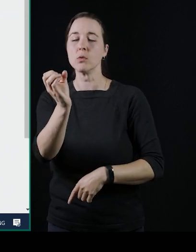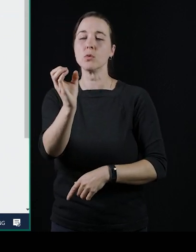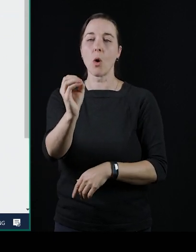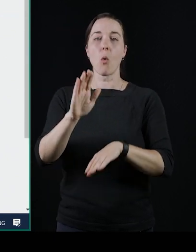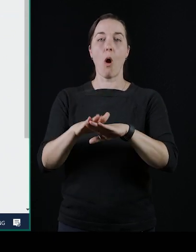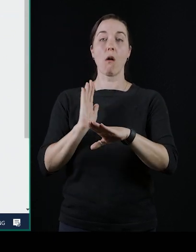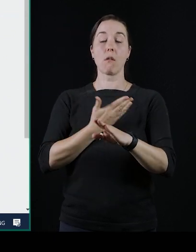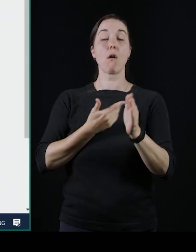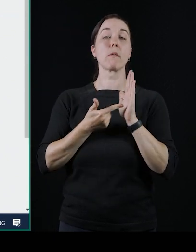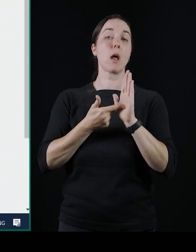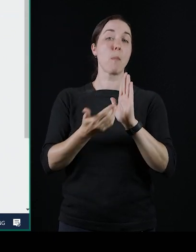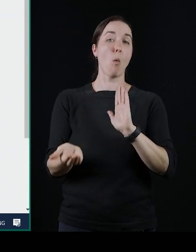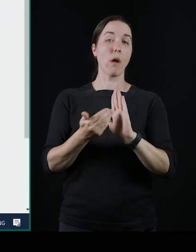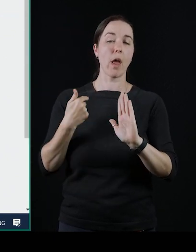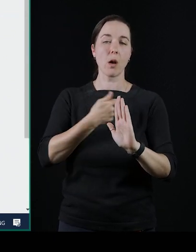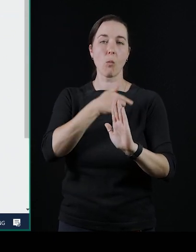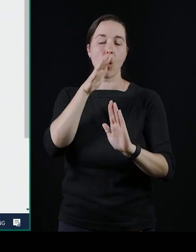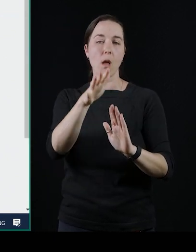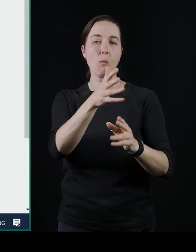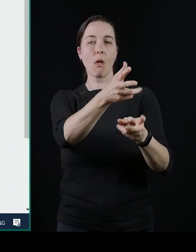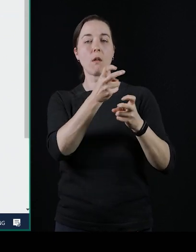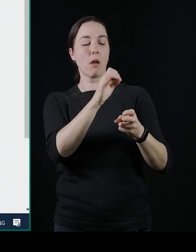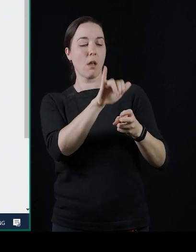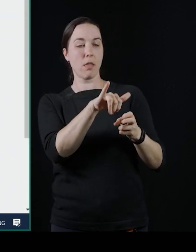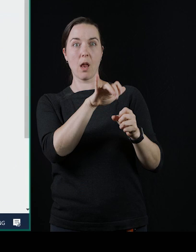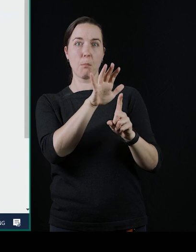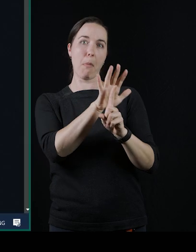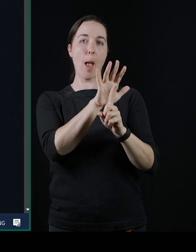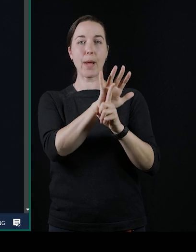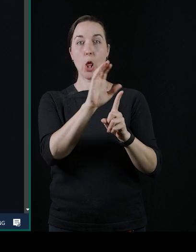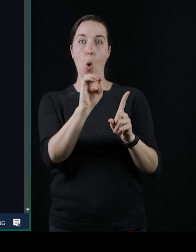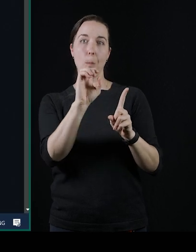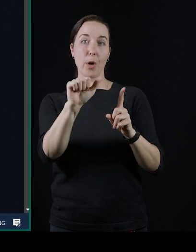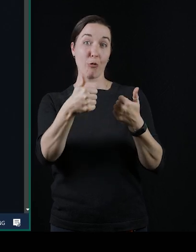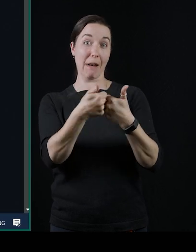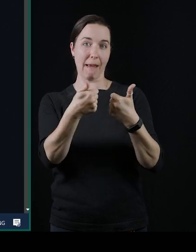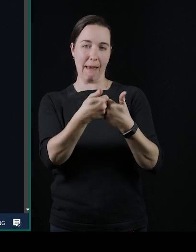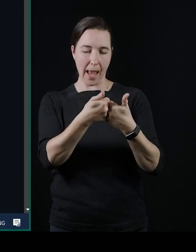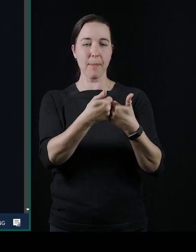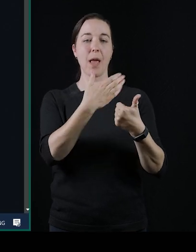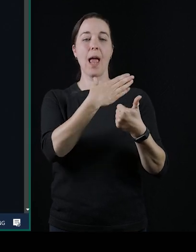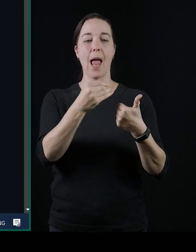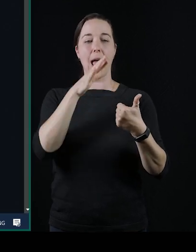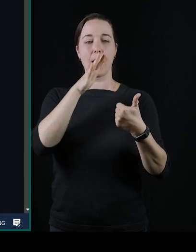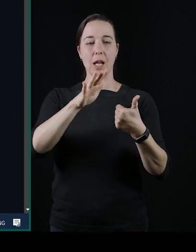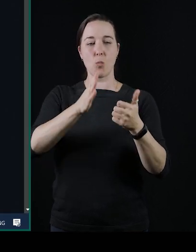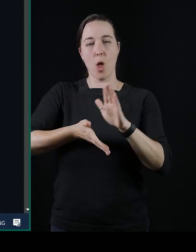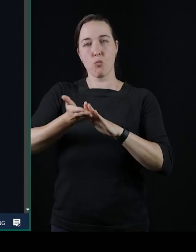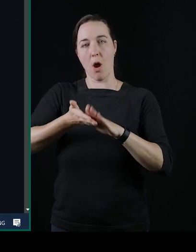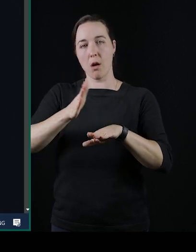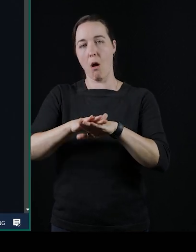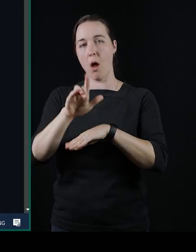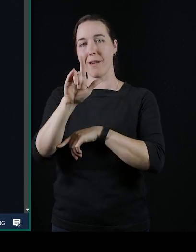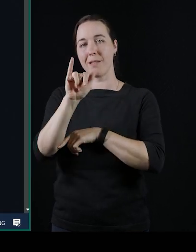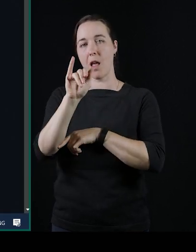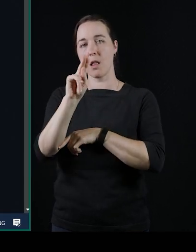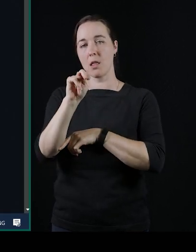So on our demo, again, we're going to take the popular OpenArena game and run it on a Linux container